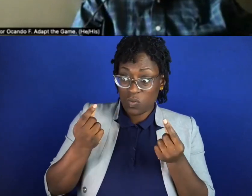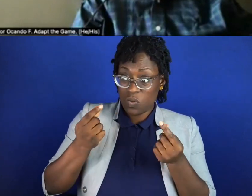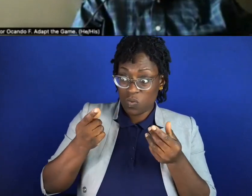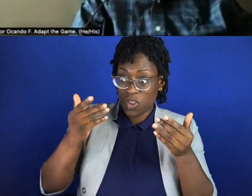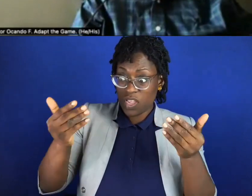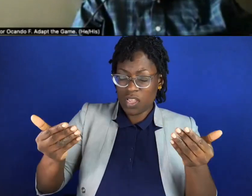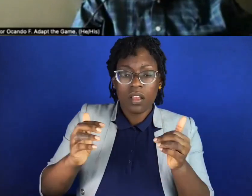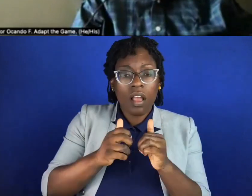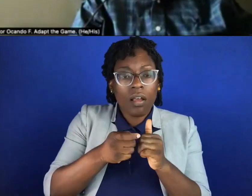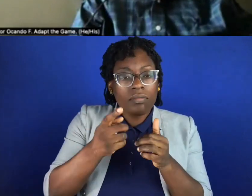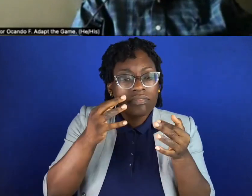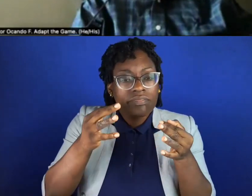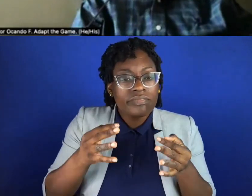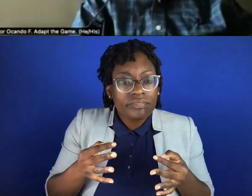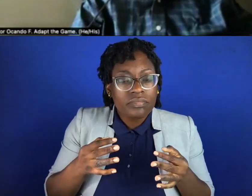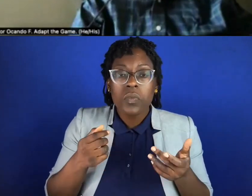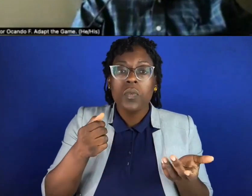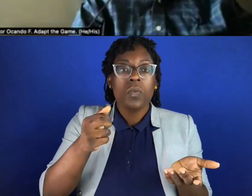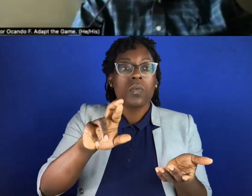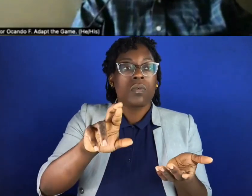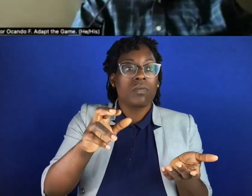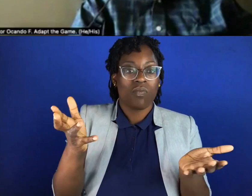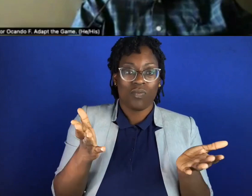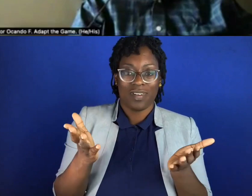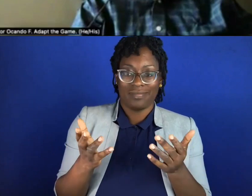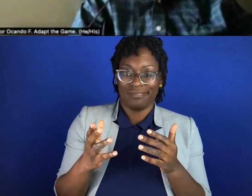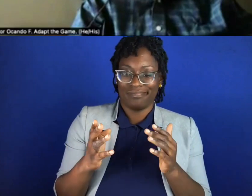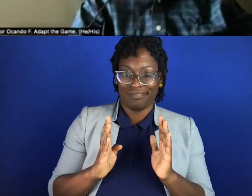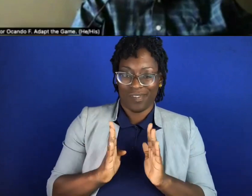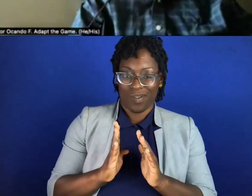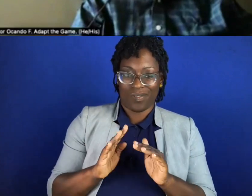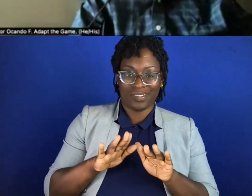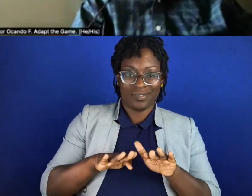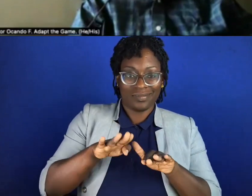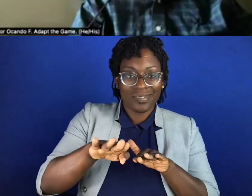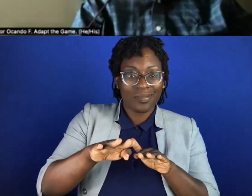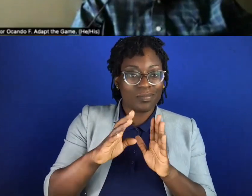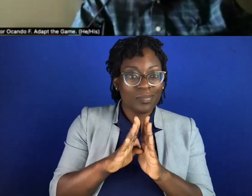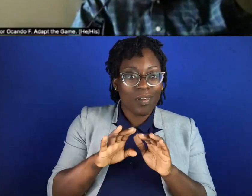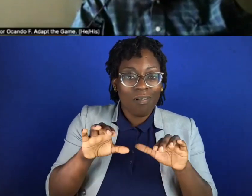step or action did you need to do towards your big goal or goals